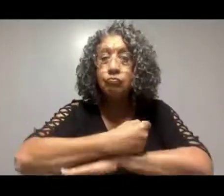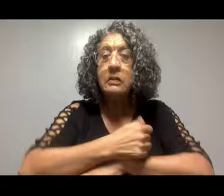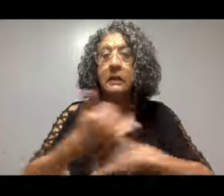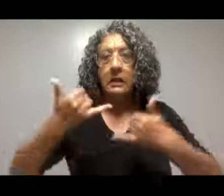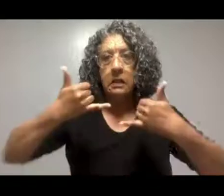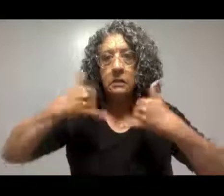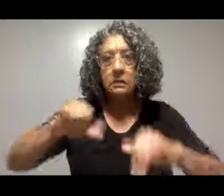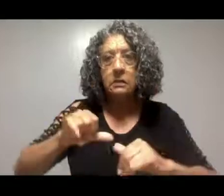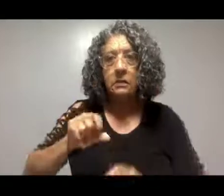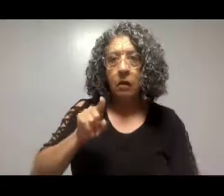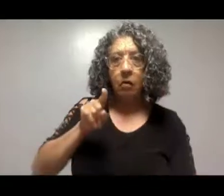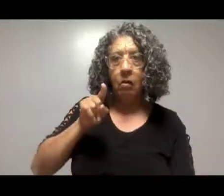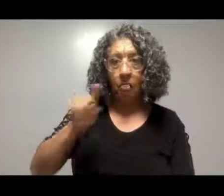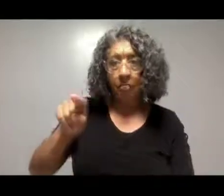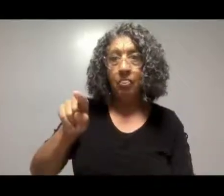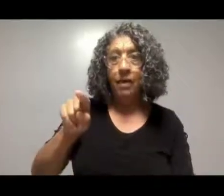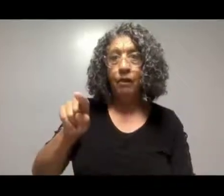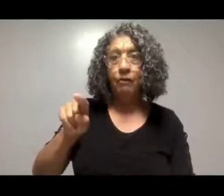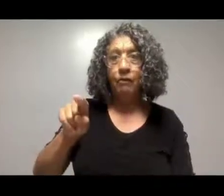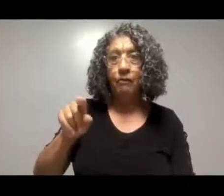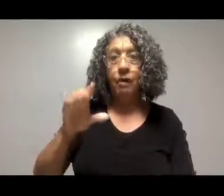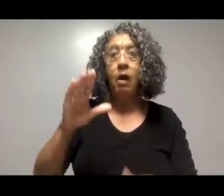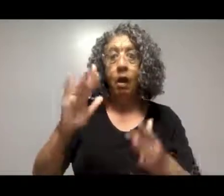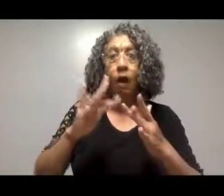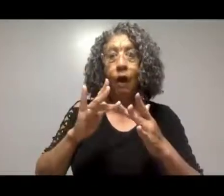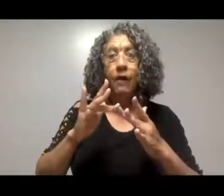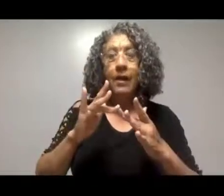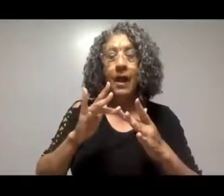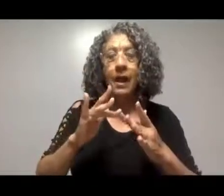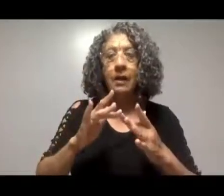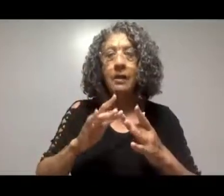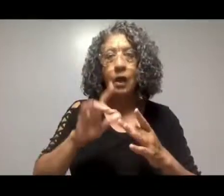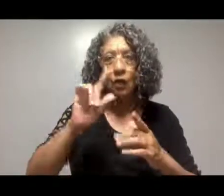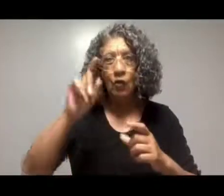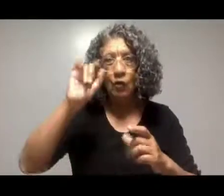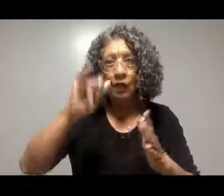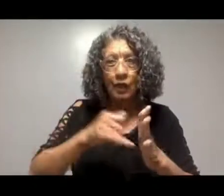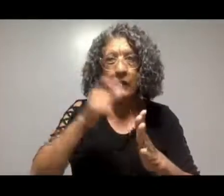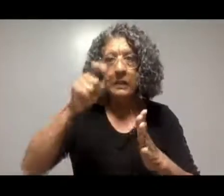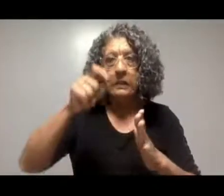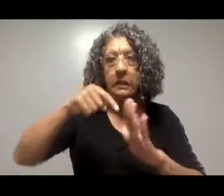It doesn't matter if the business was shut down, it will still be there online.